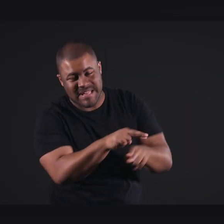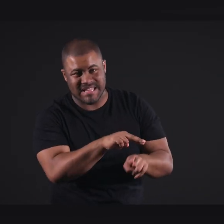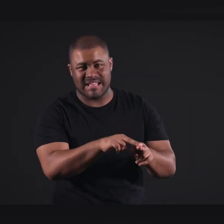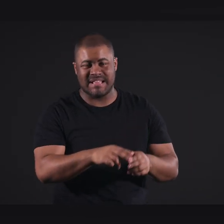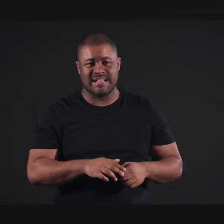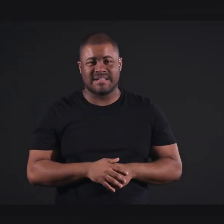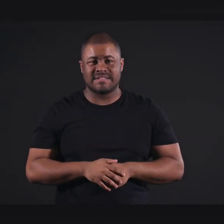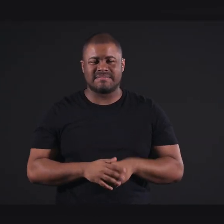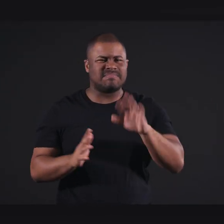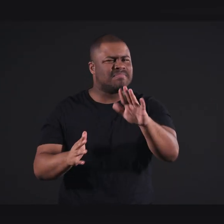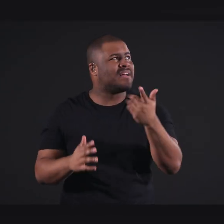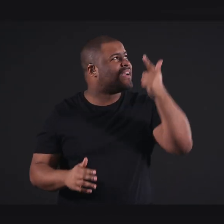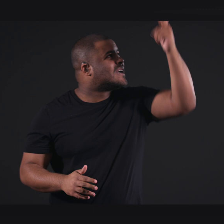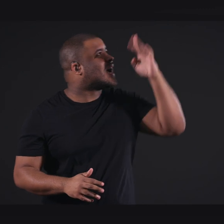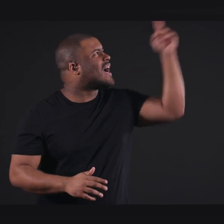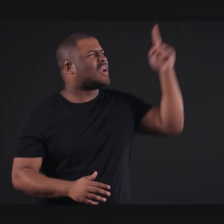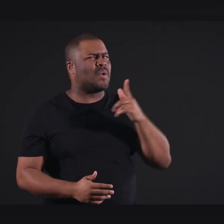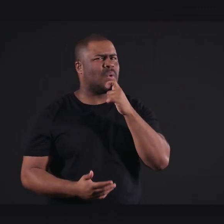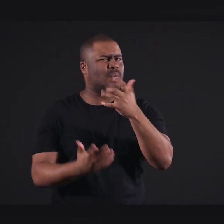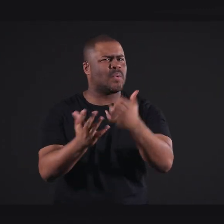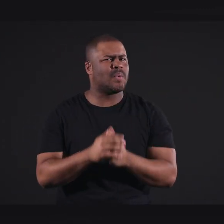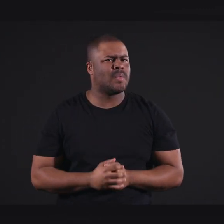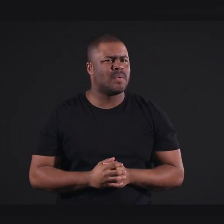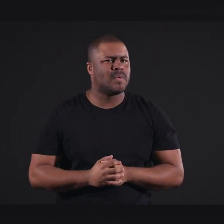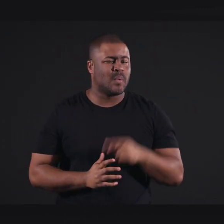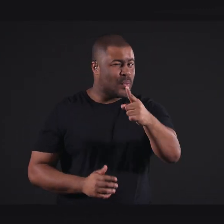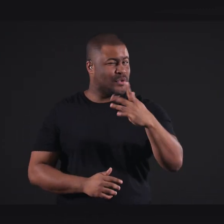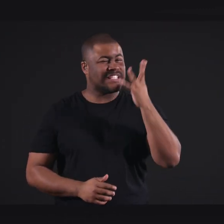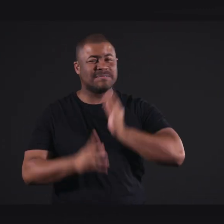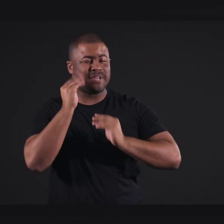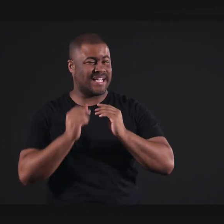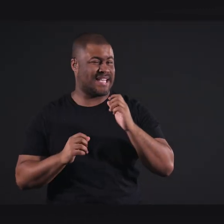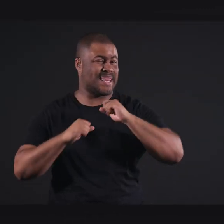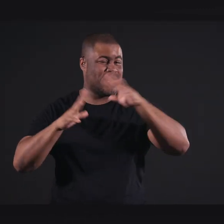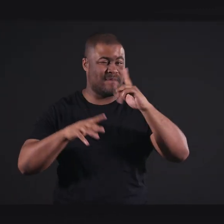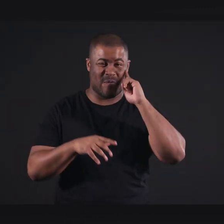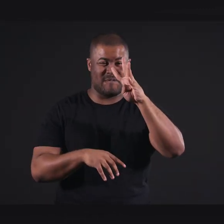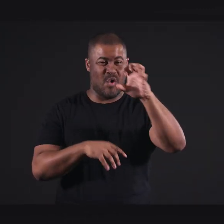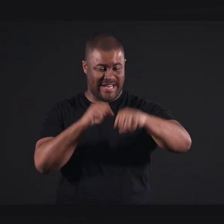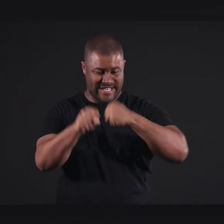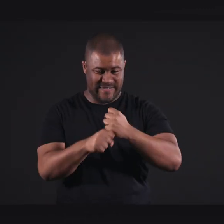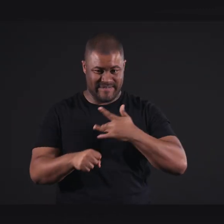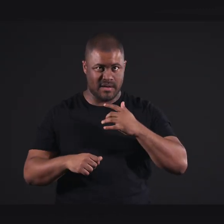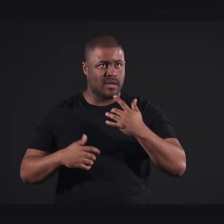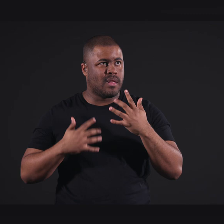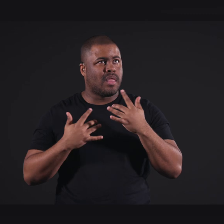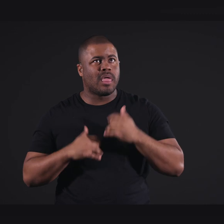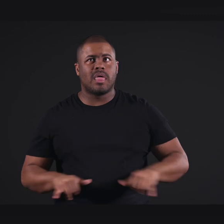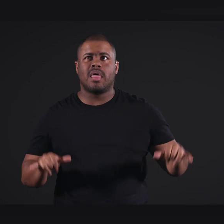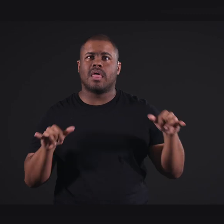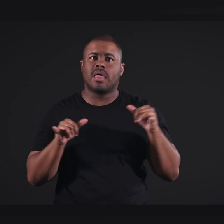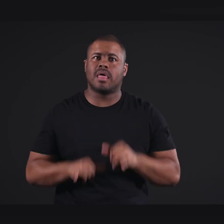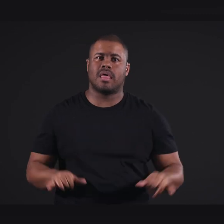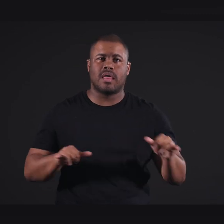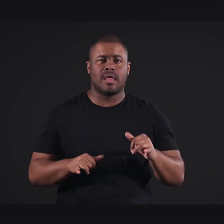So, who is God when it seems like you’ve experienced nothing but 400 years of his passivity?